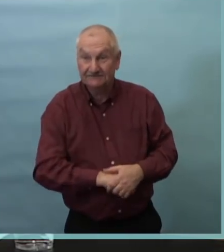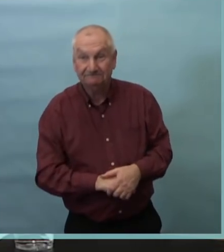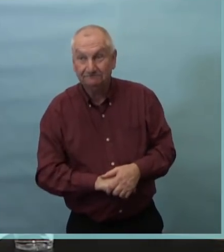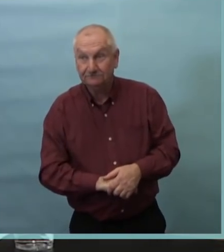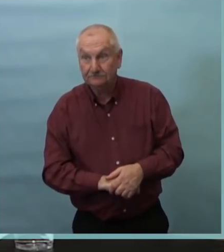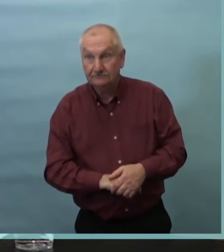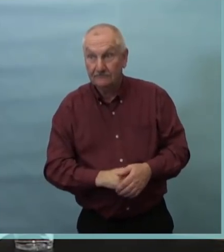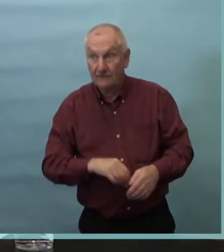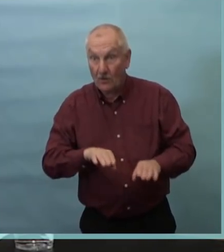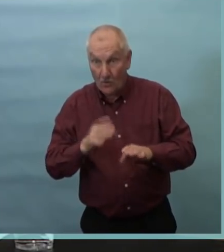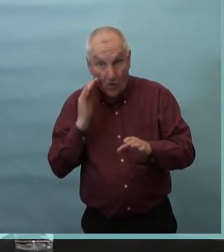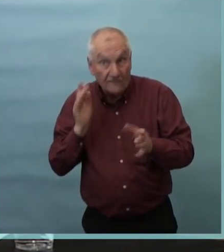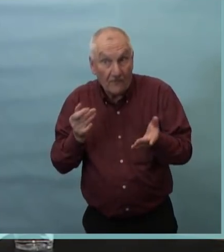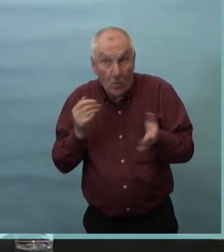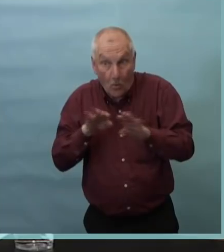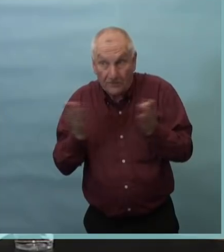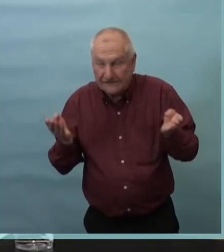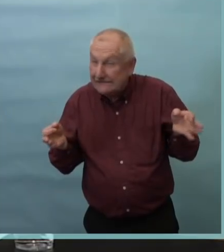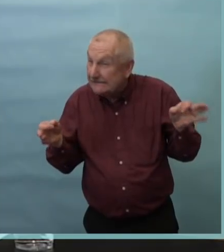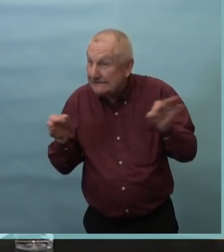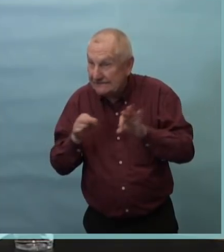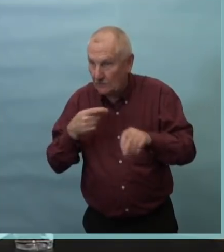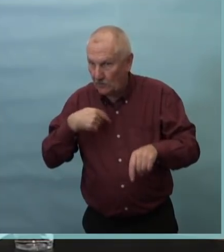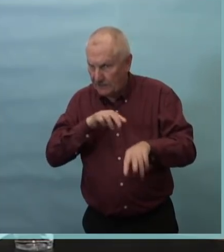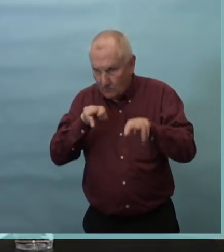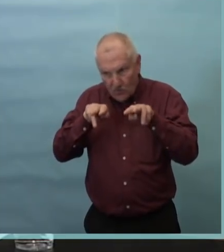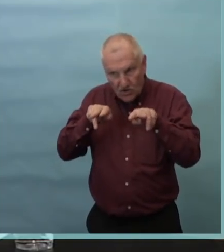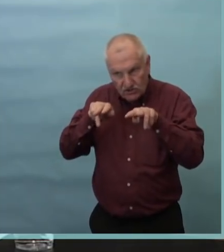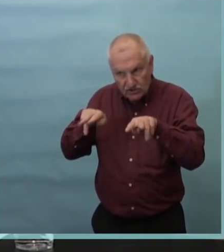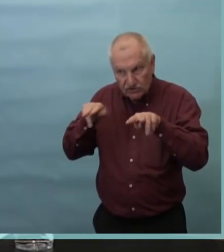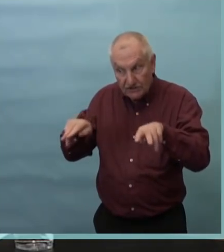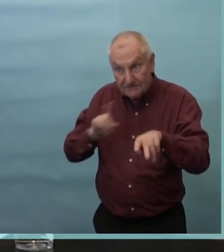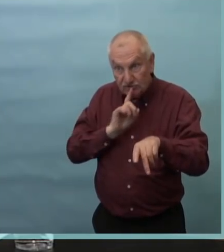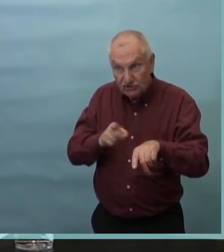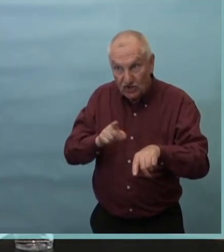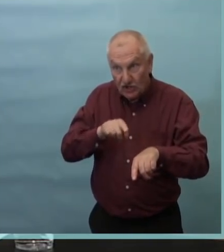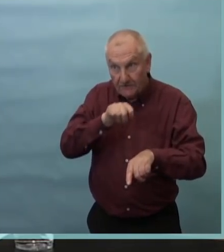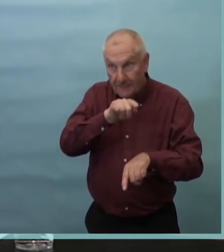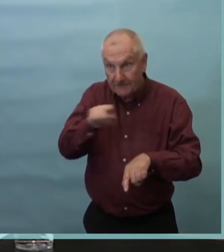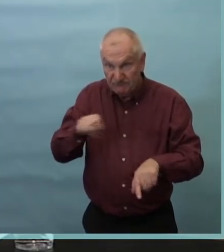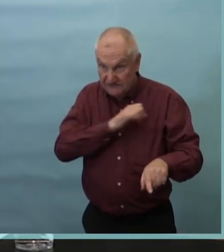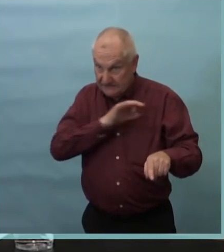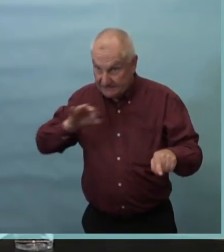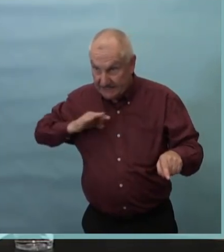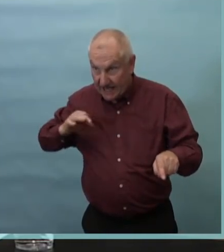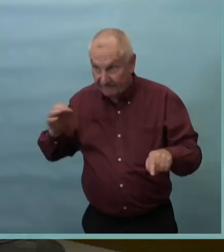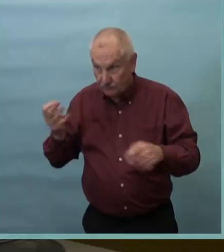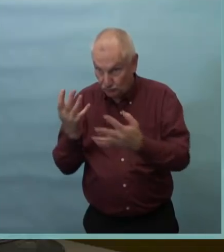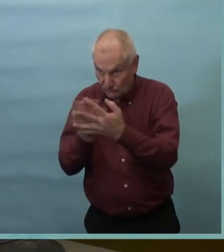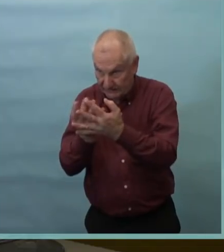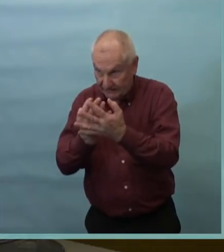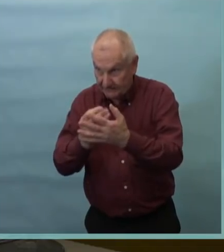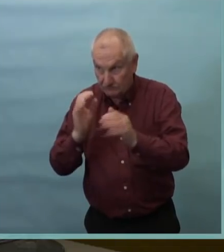patrons and workers and and the ability to maintain that physical distancing and